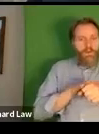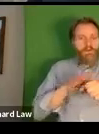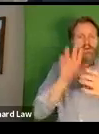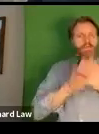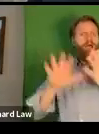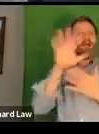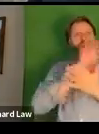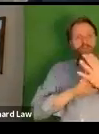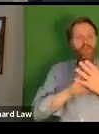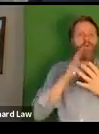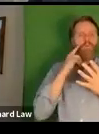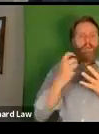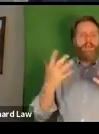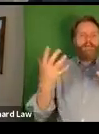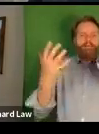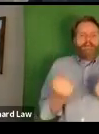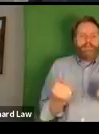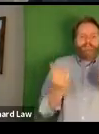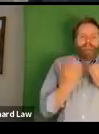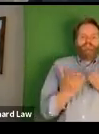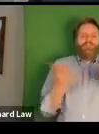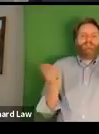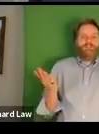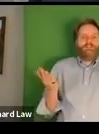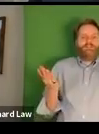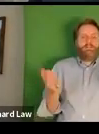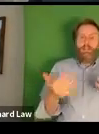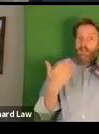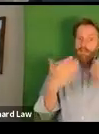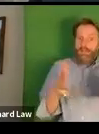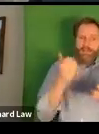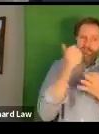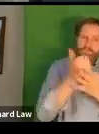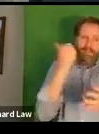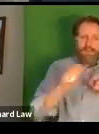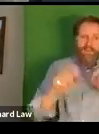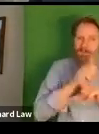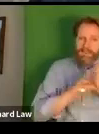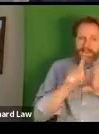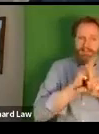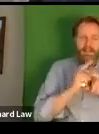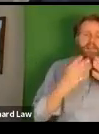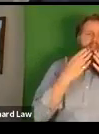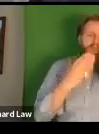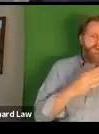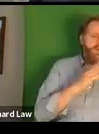justice so it's been a great meeting thanks to everyone from MOJ from the CPS